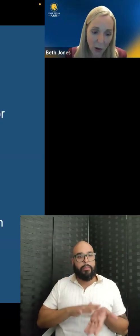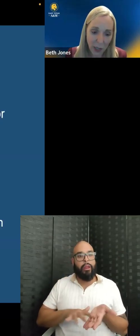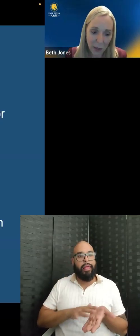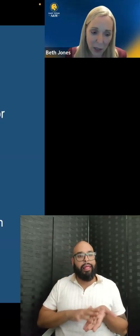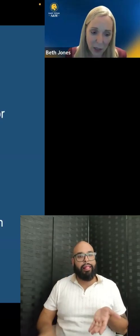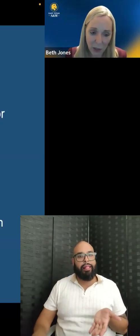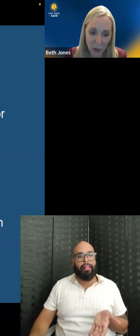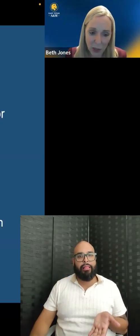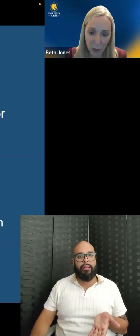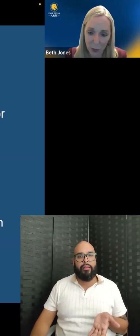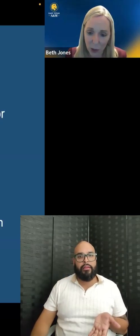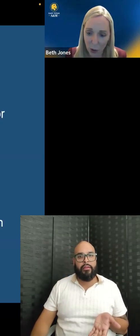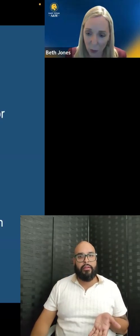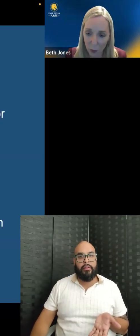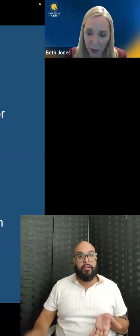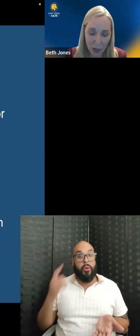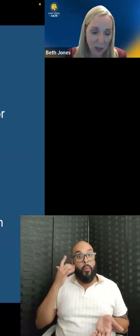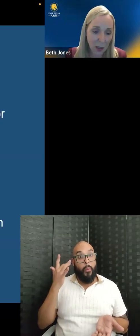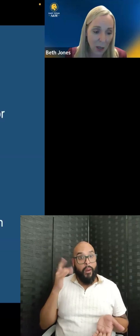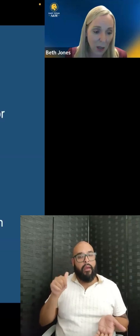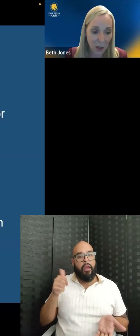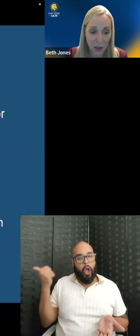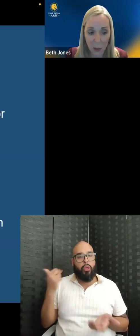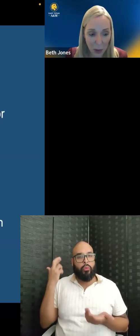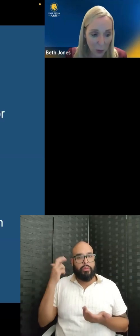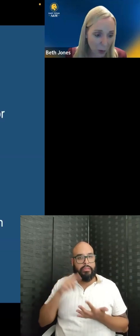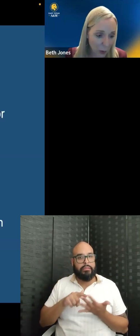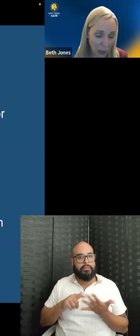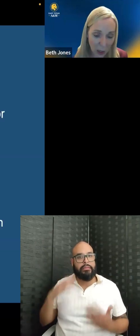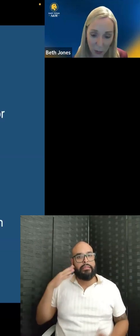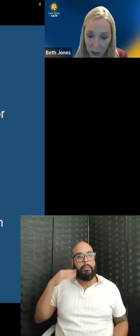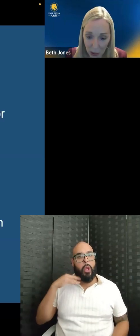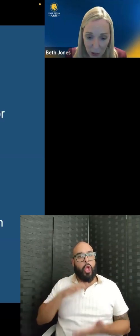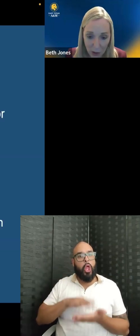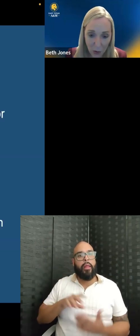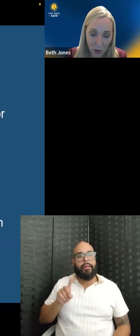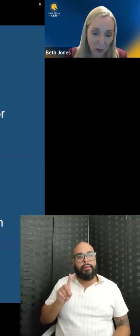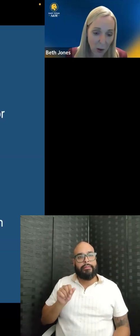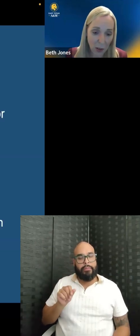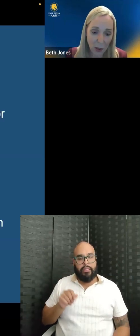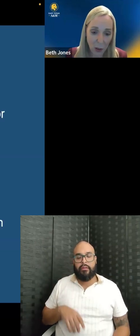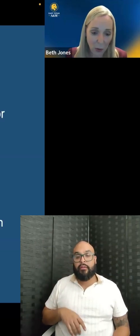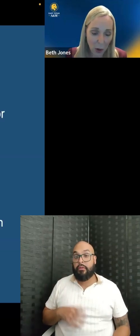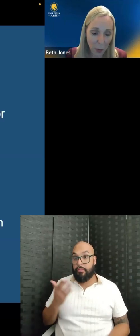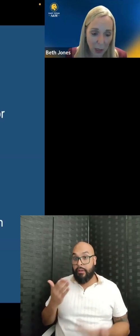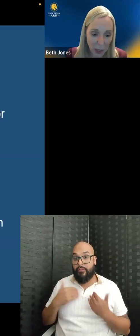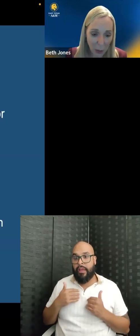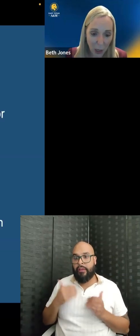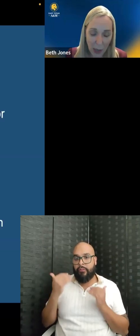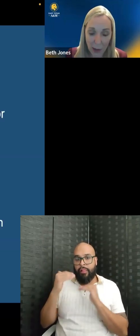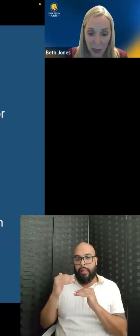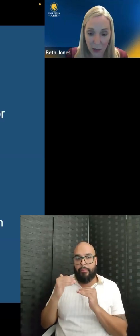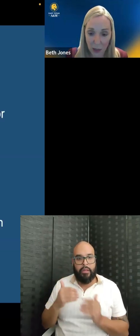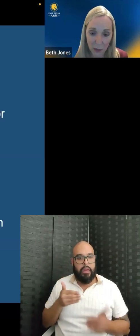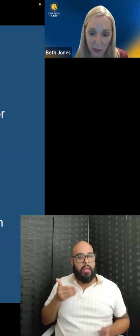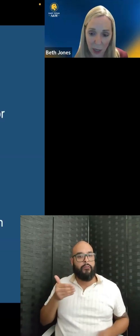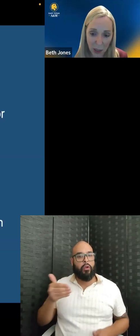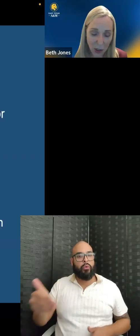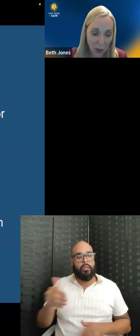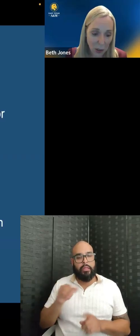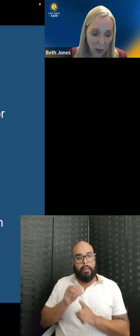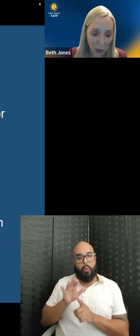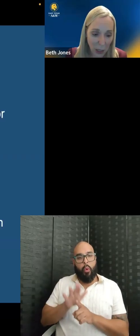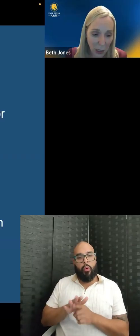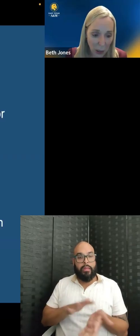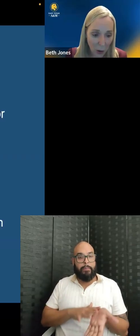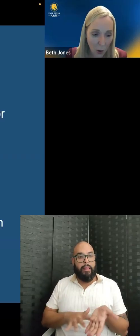Are they having difficulty with braille code because there's limited frequency of braille sessions or they're not, you know, they're not practicing braille outside of the VI sessions that they're getting?